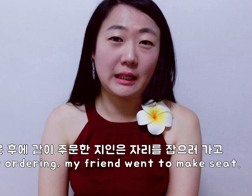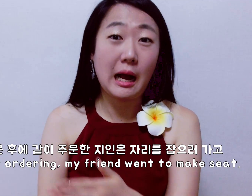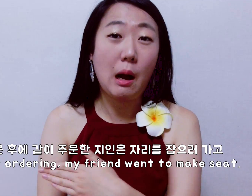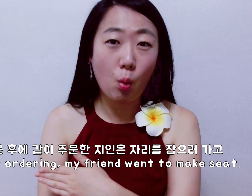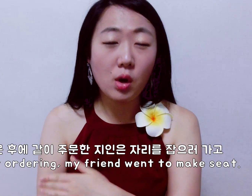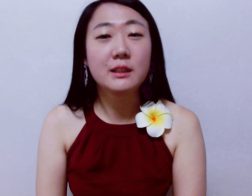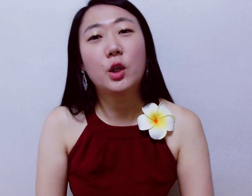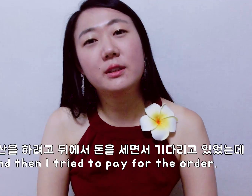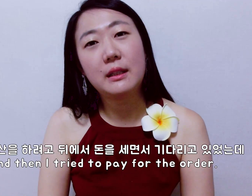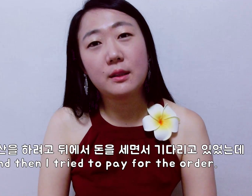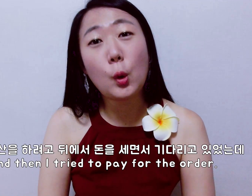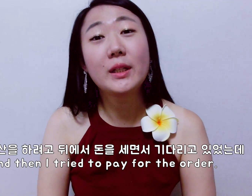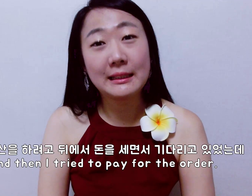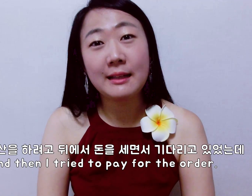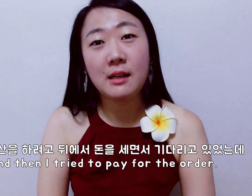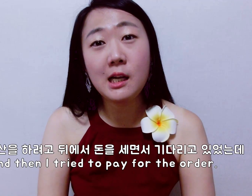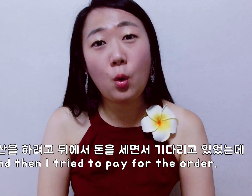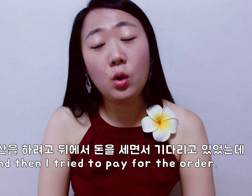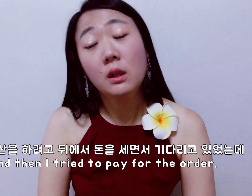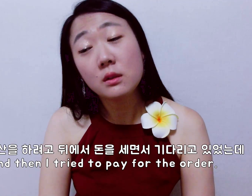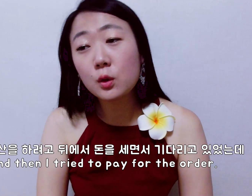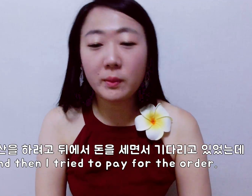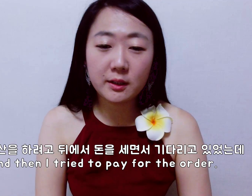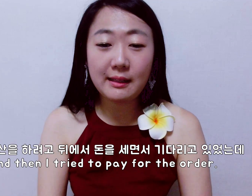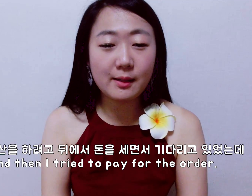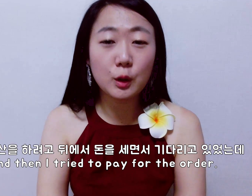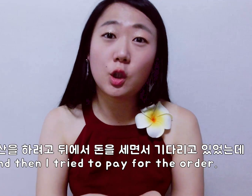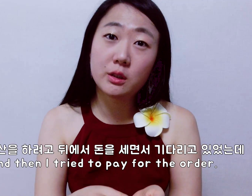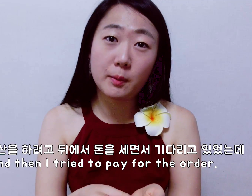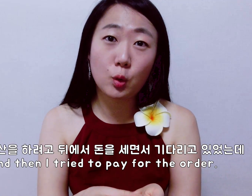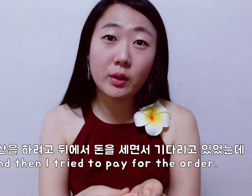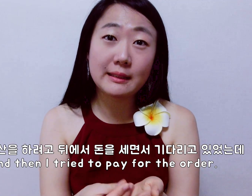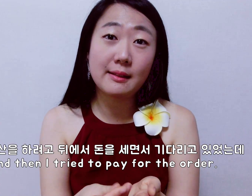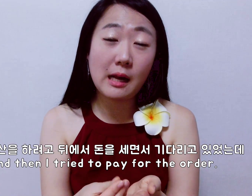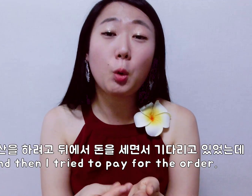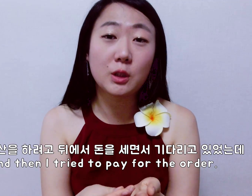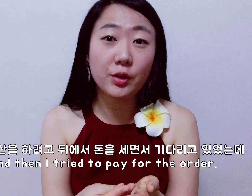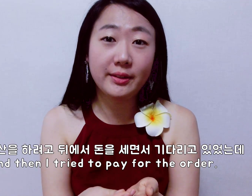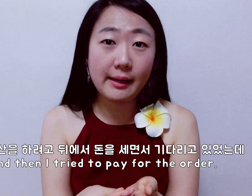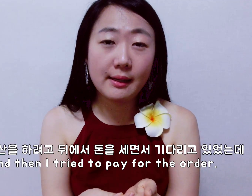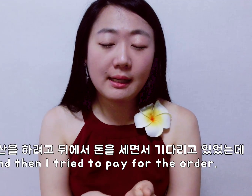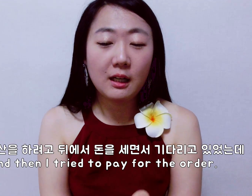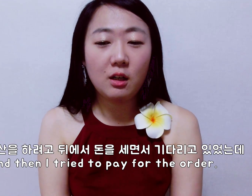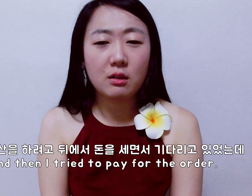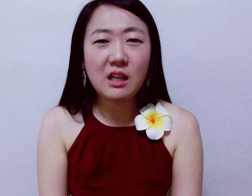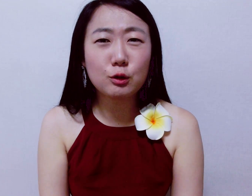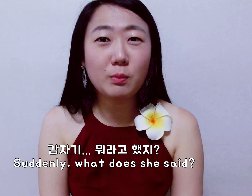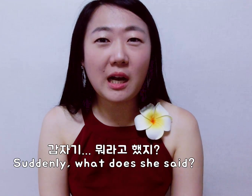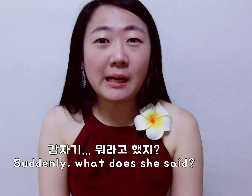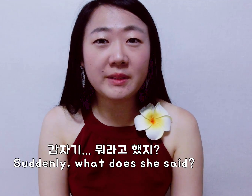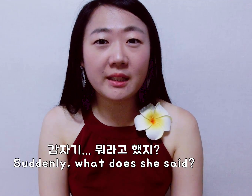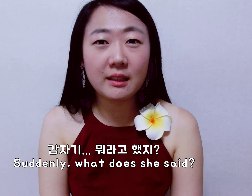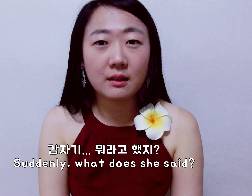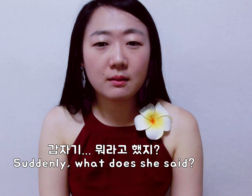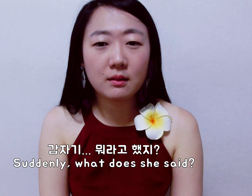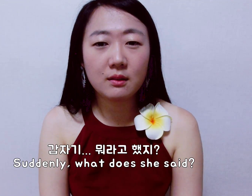before and didn't. 농인을 만나본 가이드와 아닌 자의 차이 저희가 사이판에 업체를 껴서 간 게 2개가 있었어요 we went to saipan using two company. 하나는 제가 한국에서 이미 사이판 에 갔다 온 농인한테 one company was recommended 추천을 받은업체였고 by korean deaf